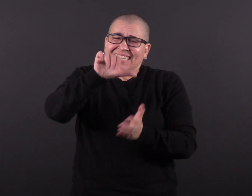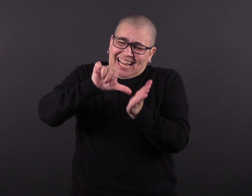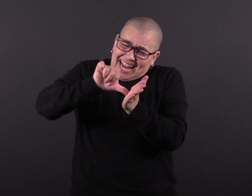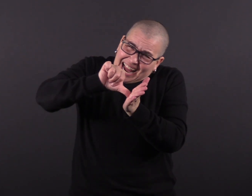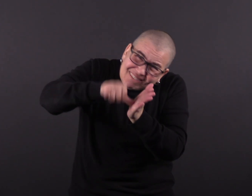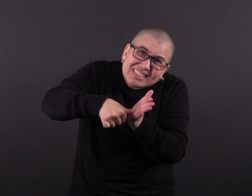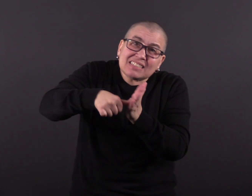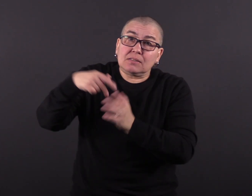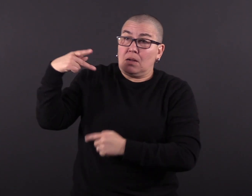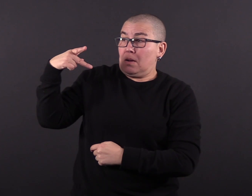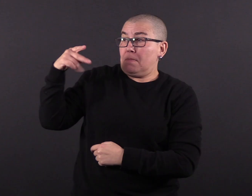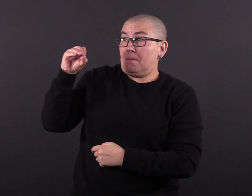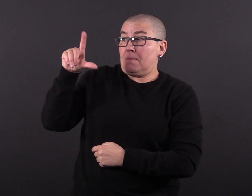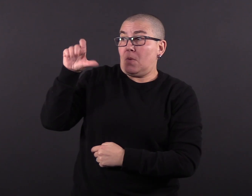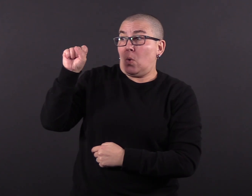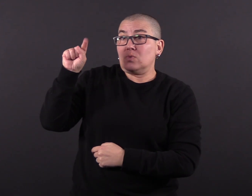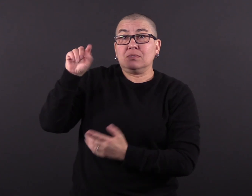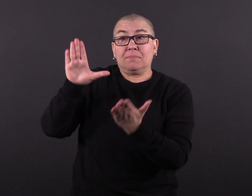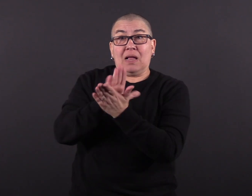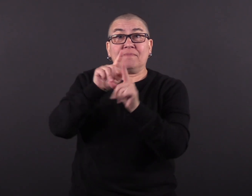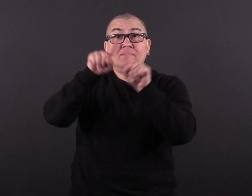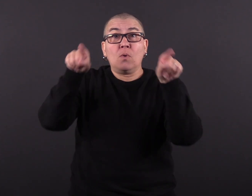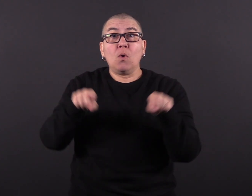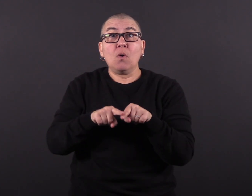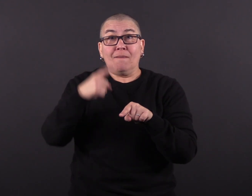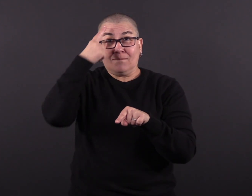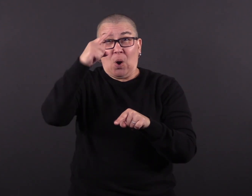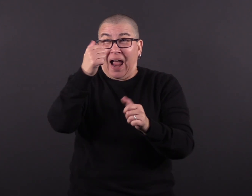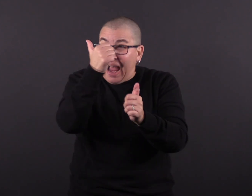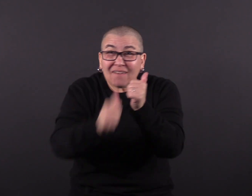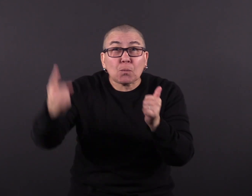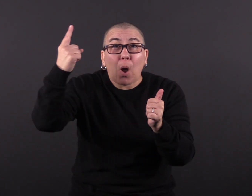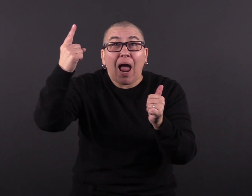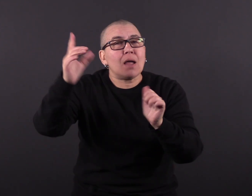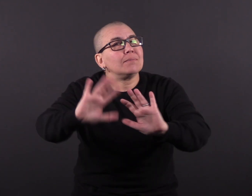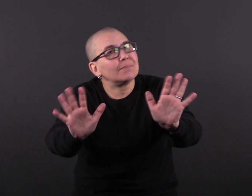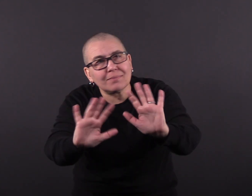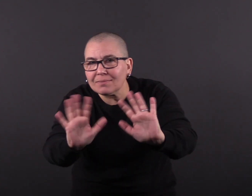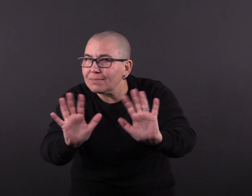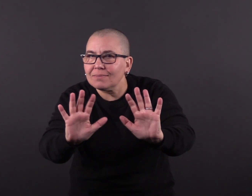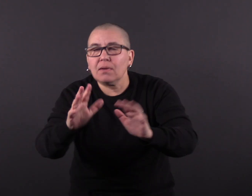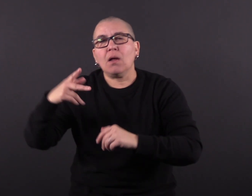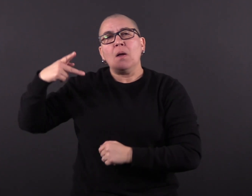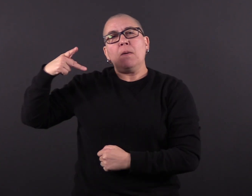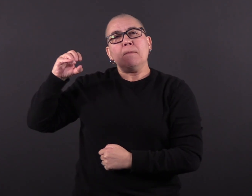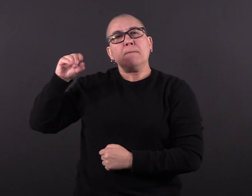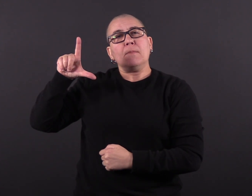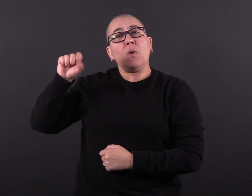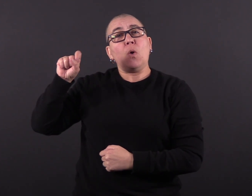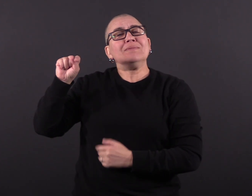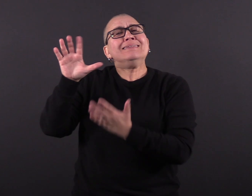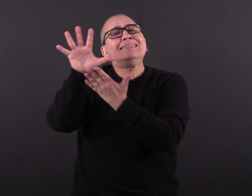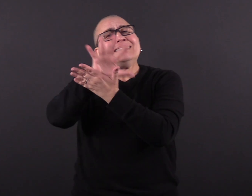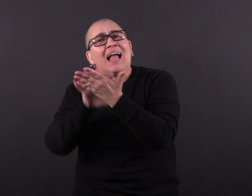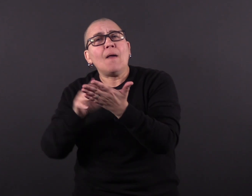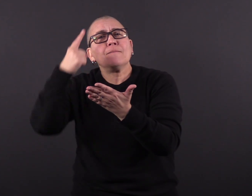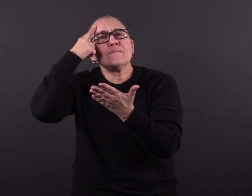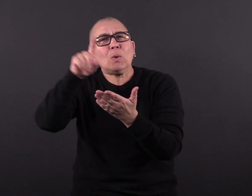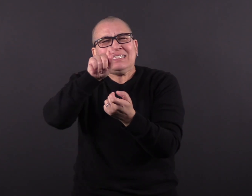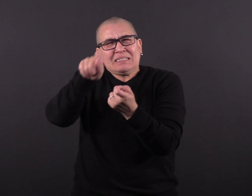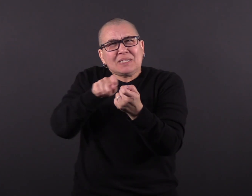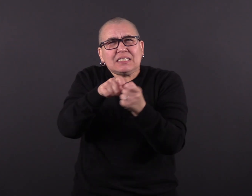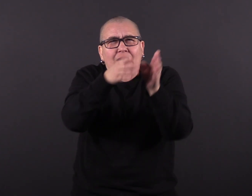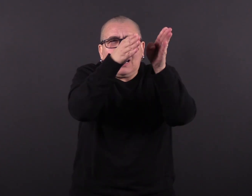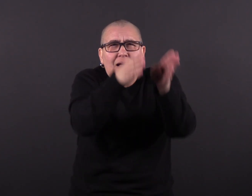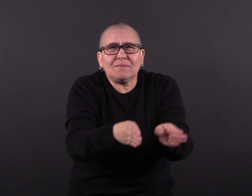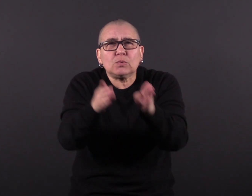POLST is not for everyone. POLST is designed for individuals who are seriously